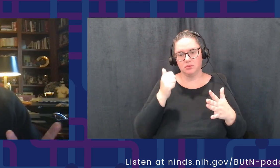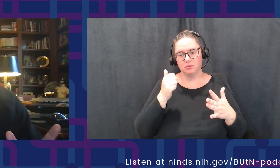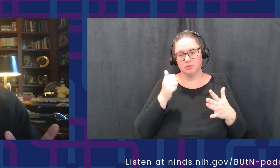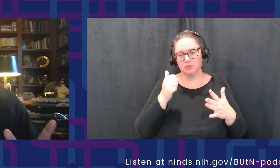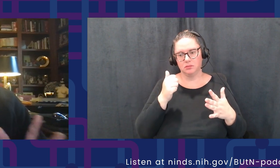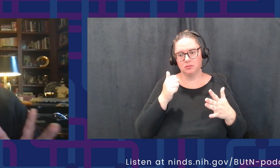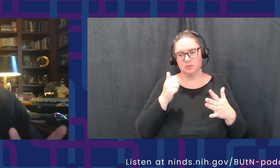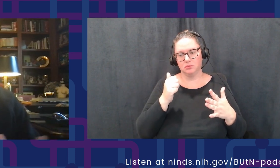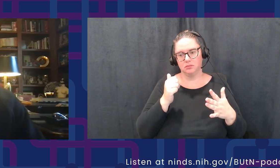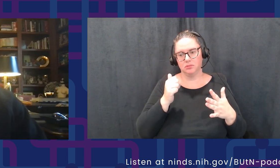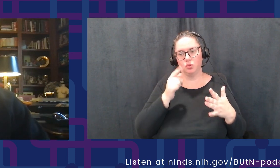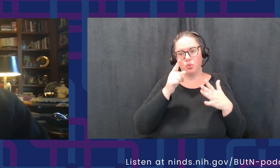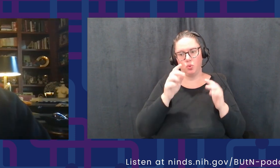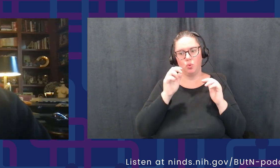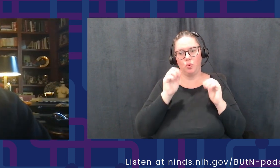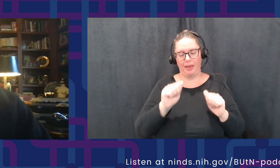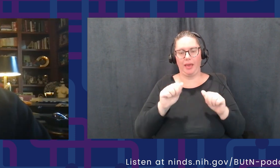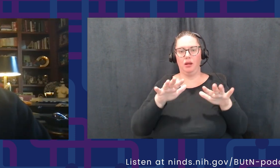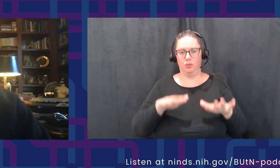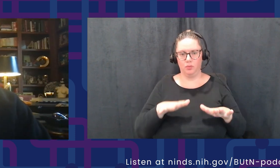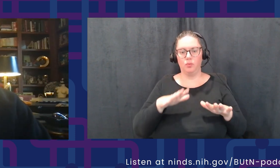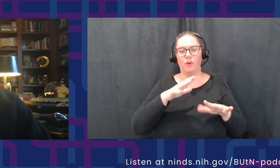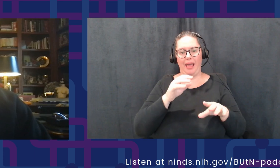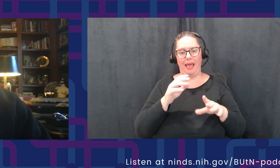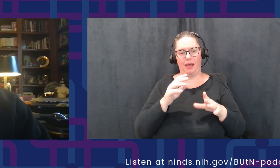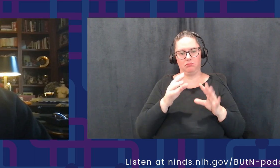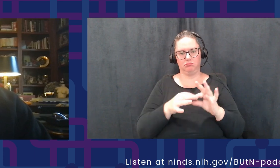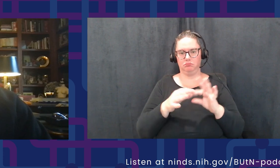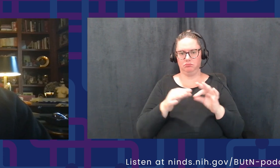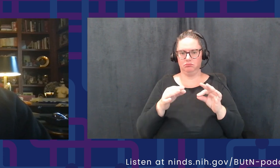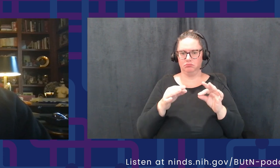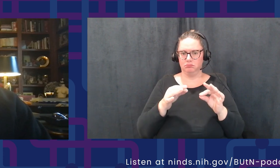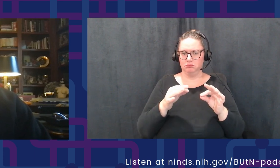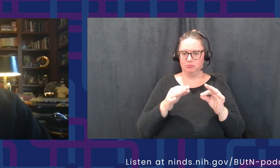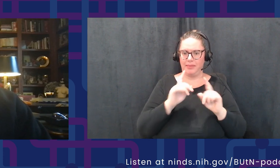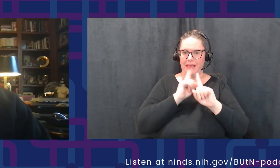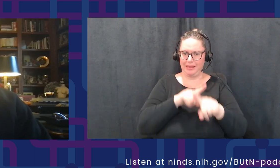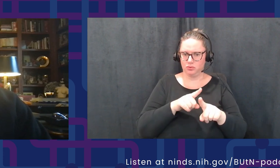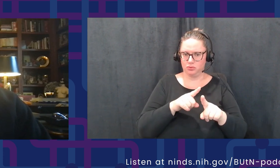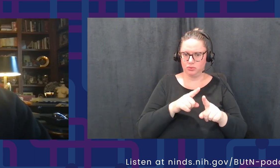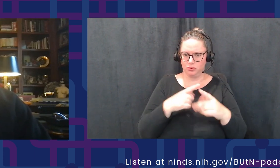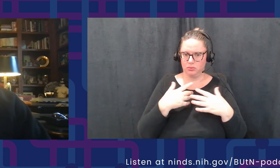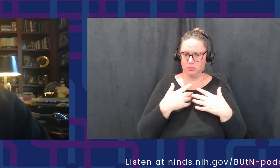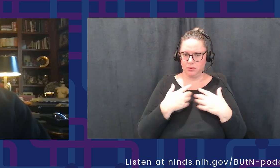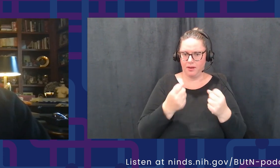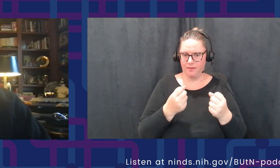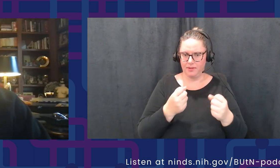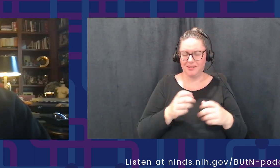So that way you can come up with very, very intelligent answers to many questions. And sometimes it's okay.